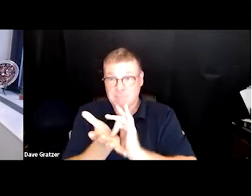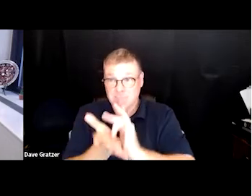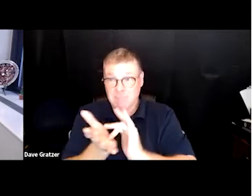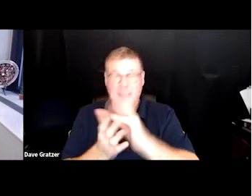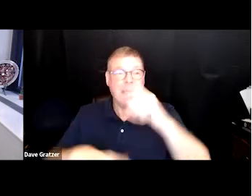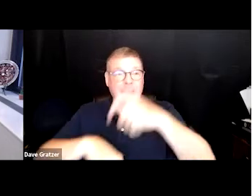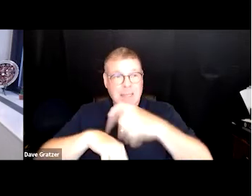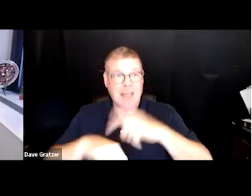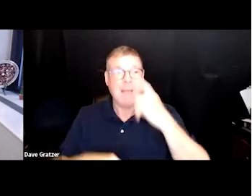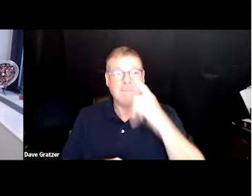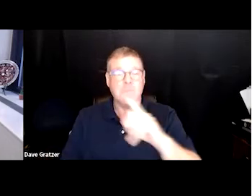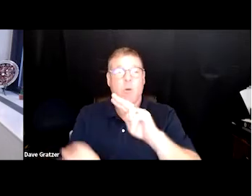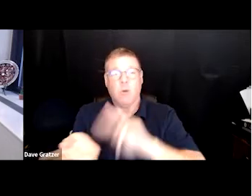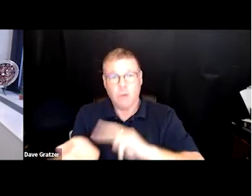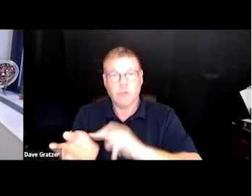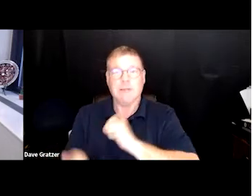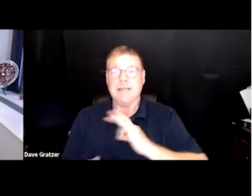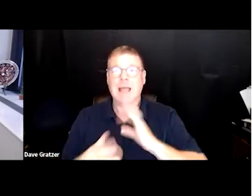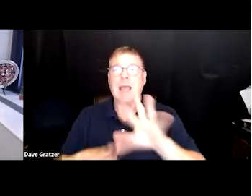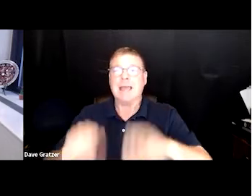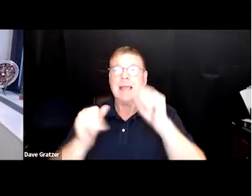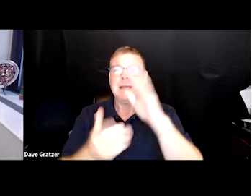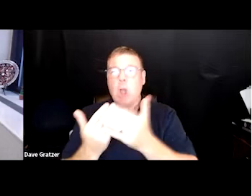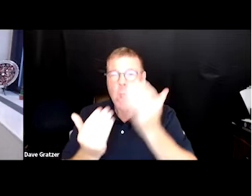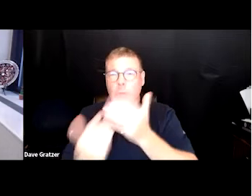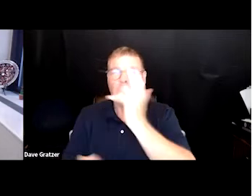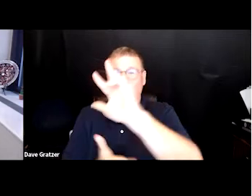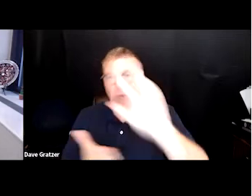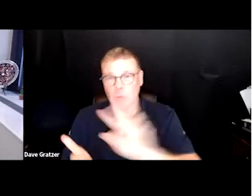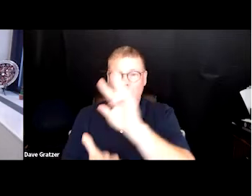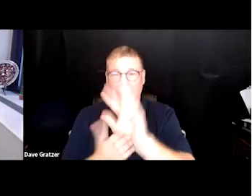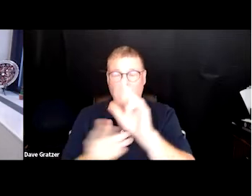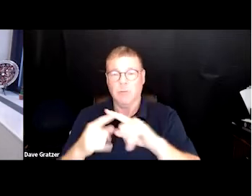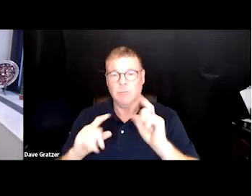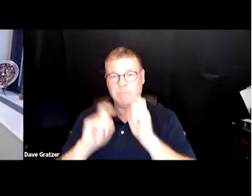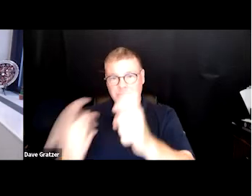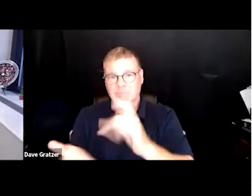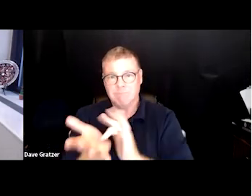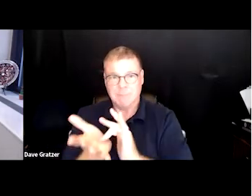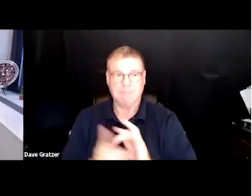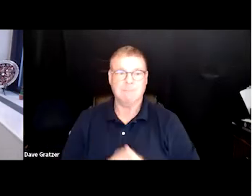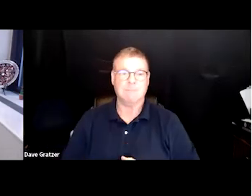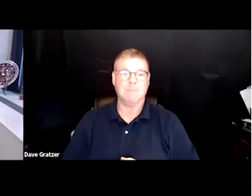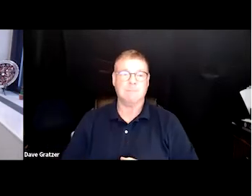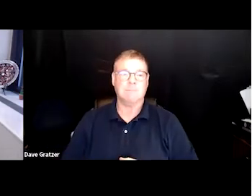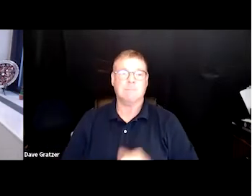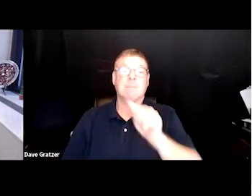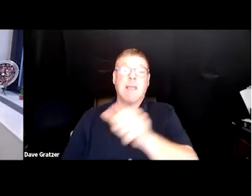and the custody staff, it takes us almost about three hours to medicate these patients." Another participant said,